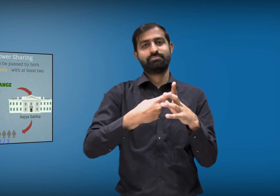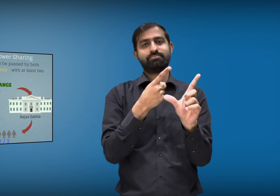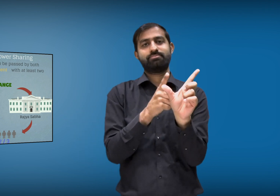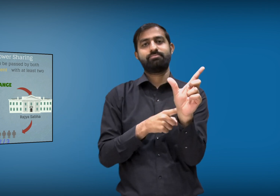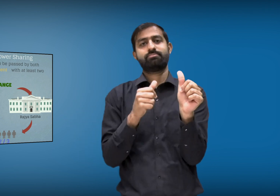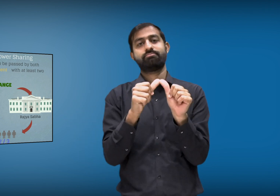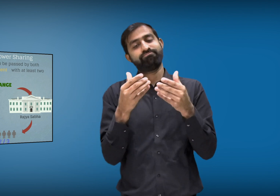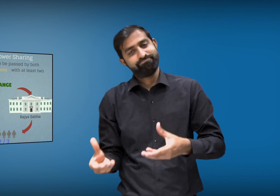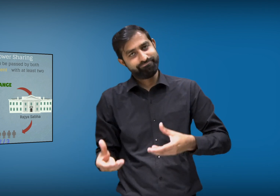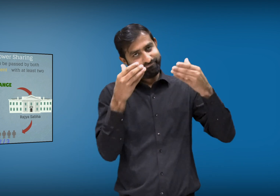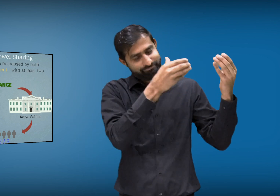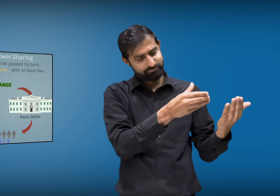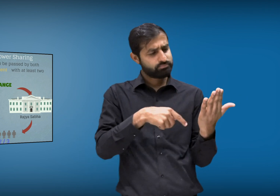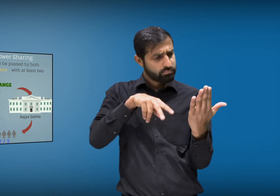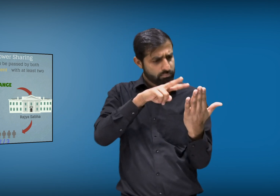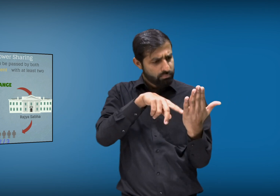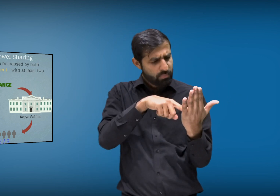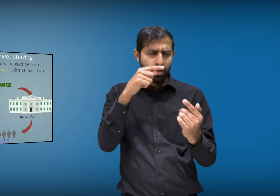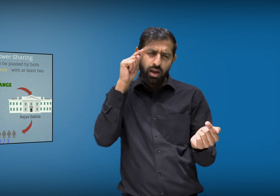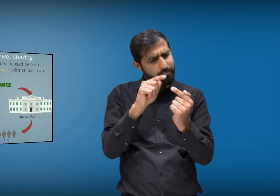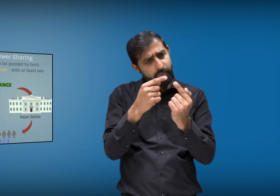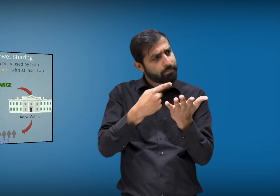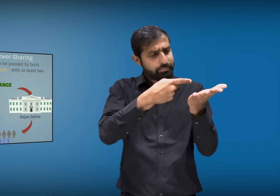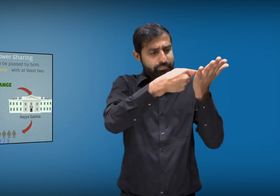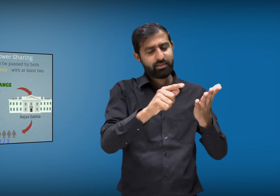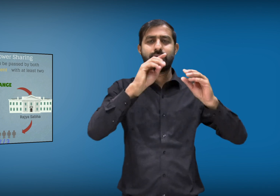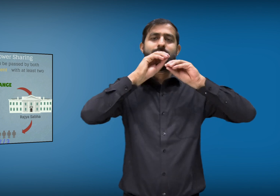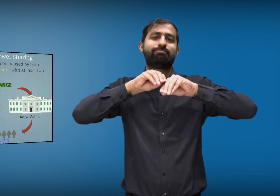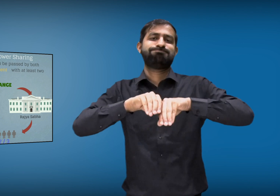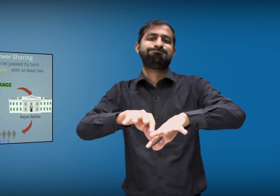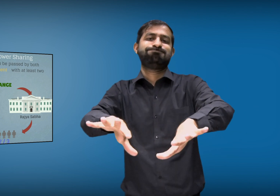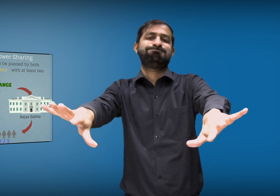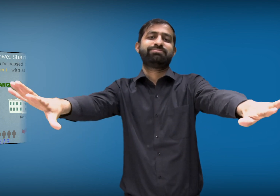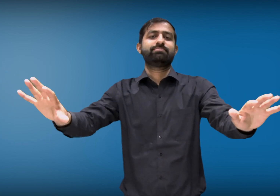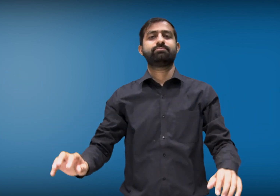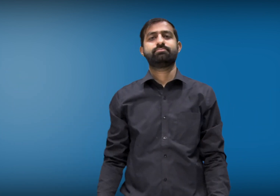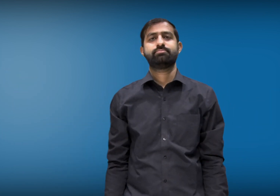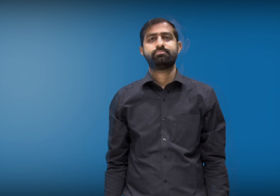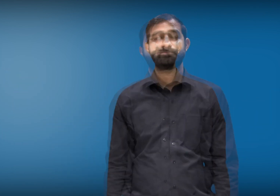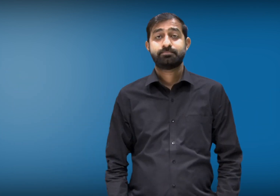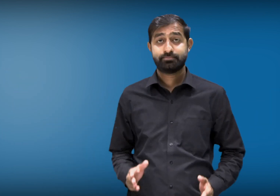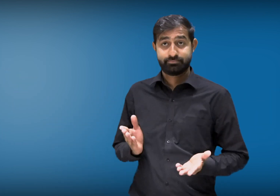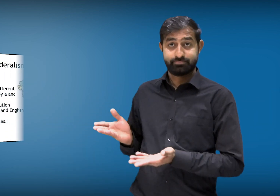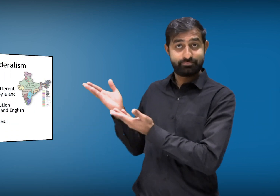the Rajya Sabha. Once tabled with the Rajya Sabha, it is discussed and implemented.